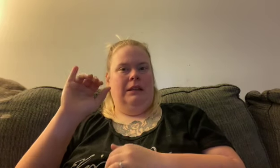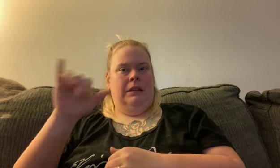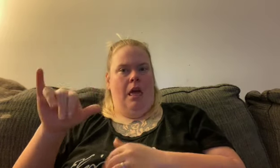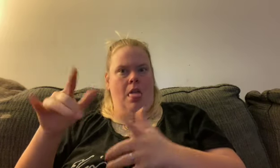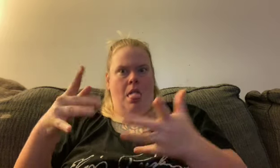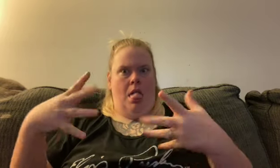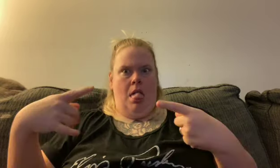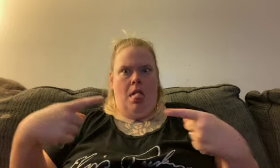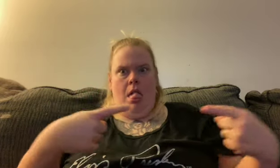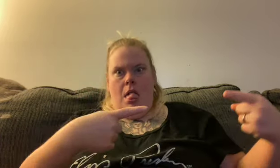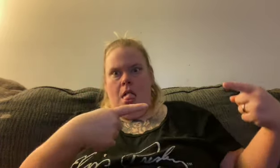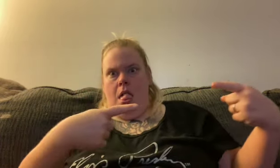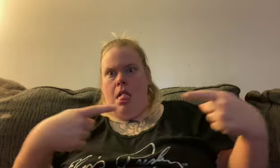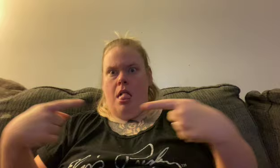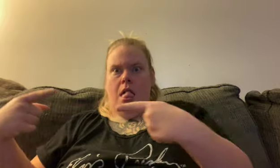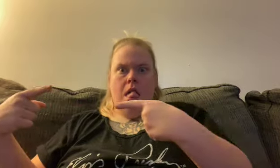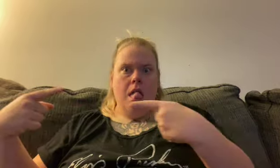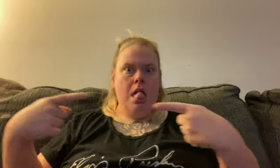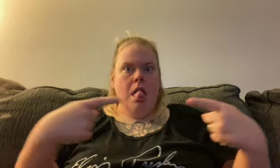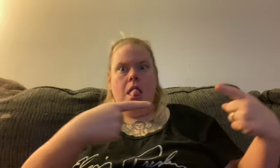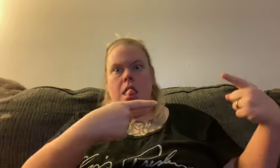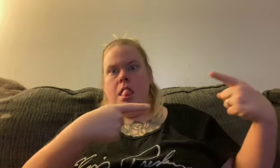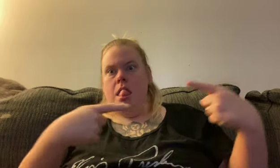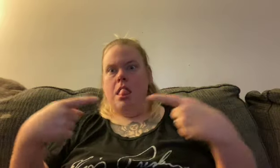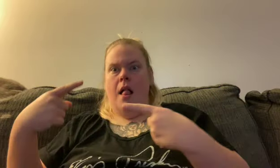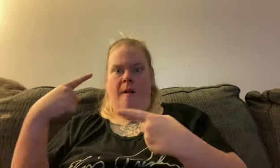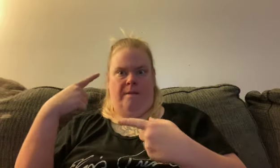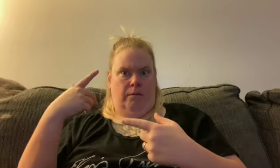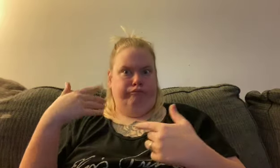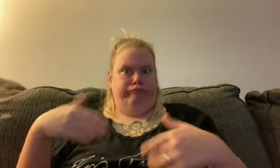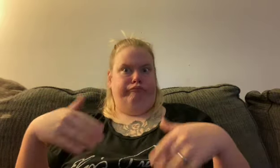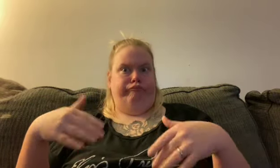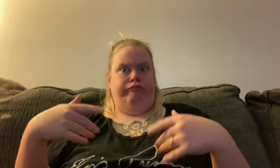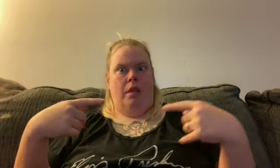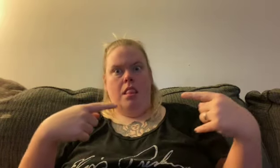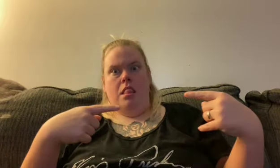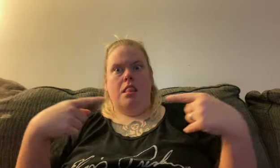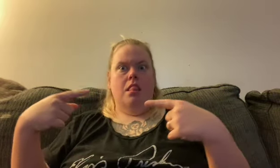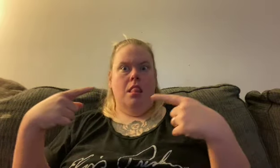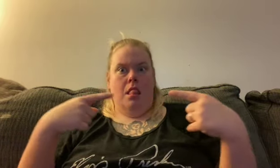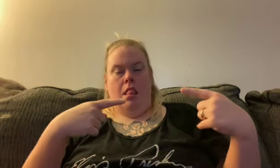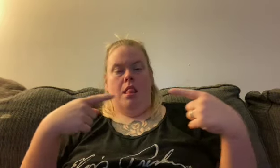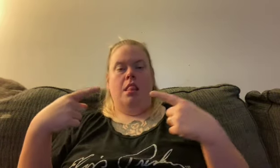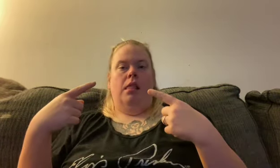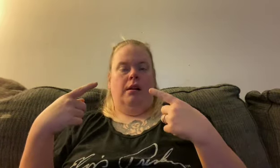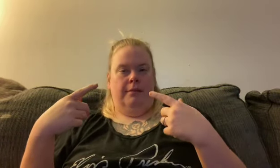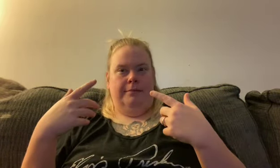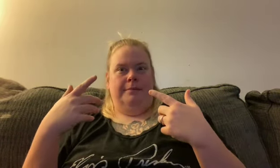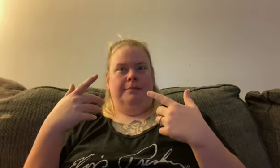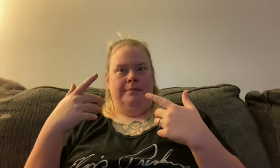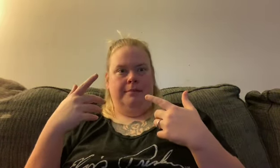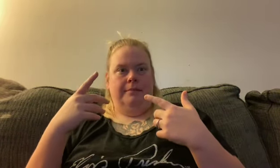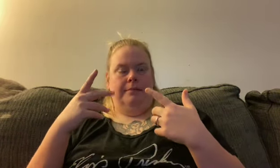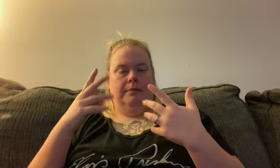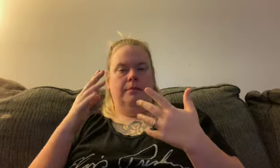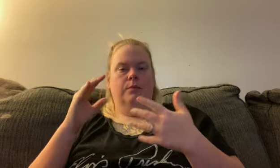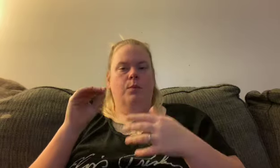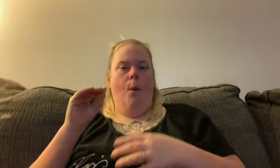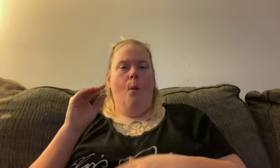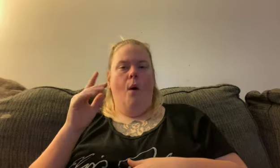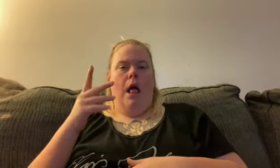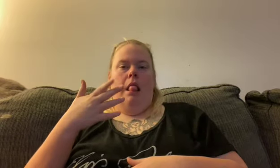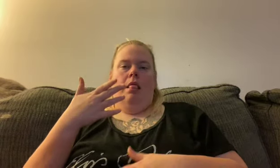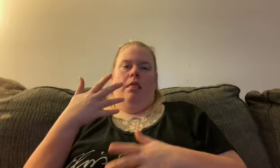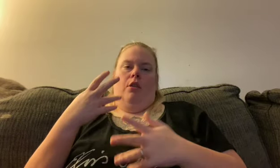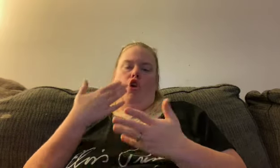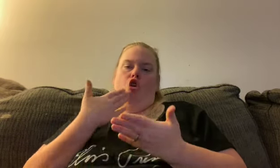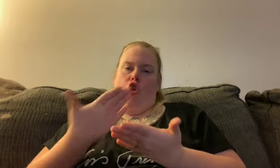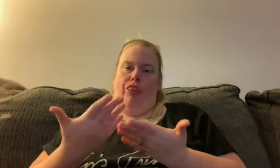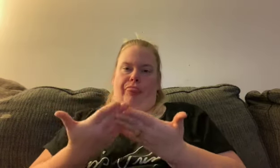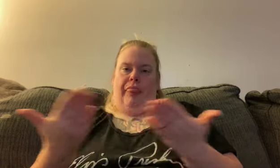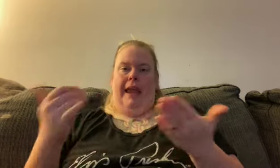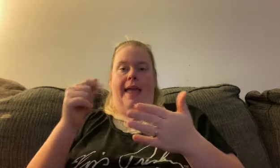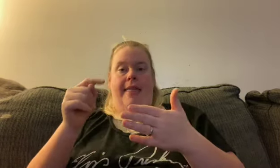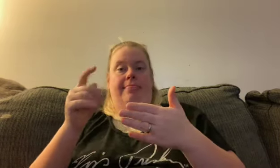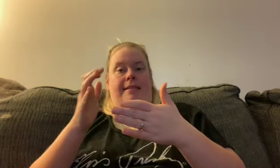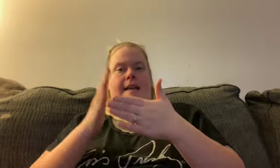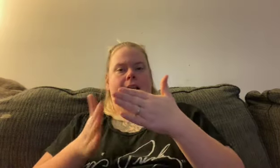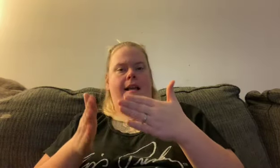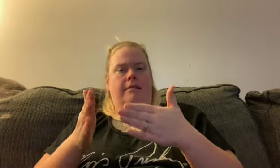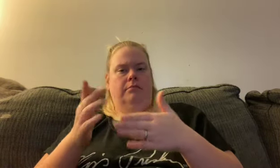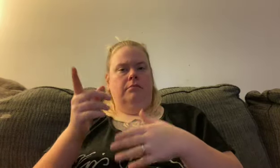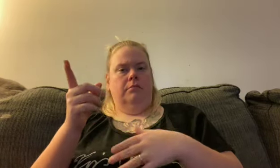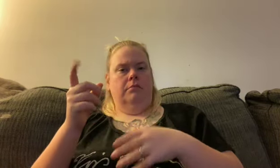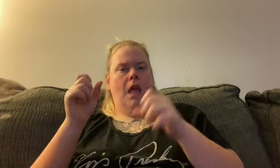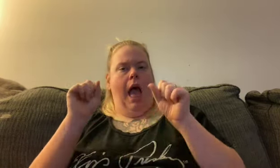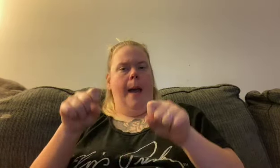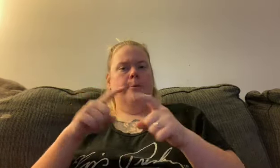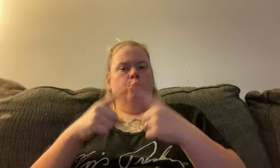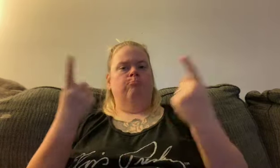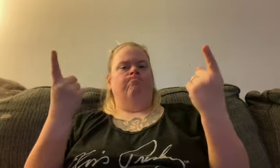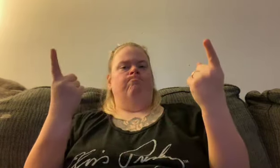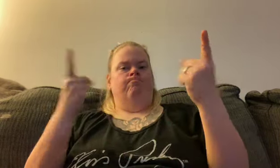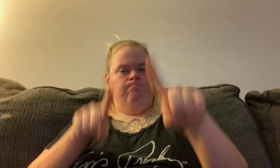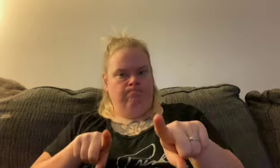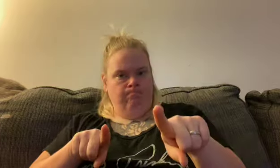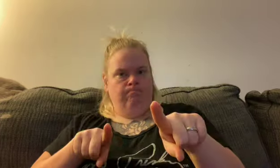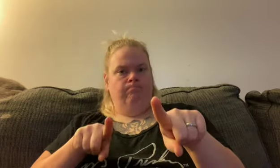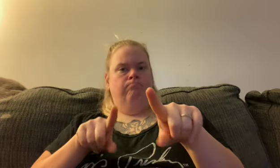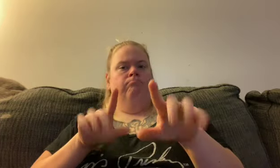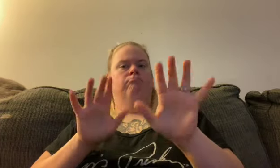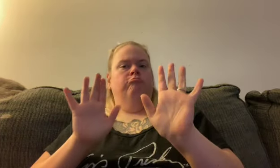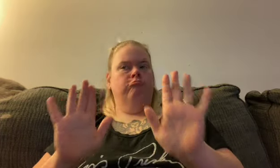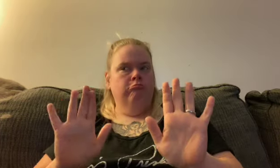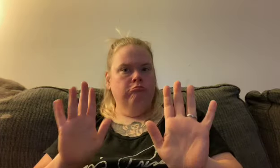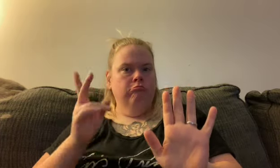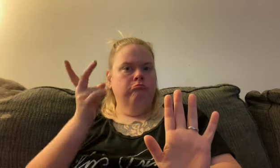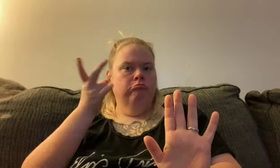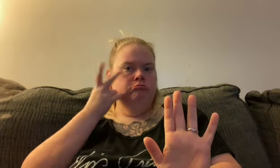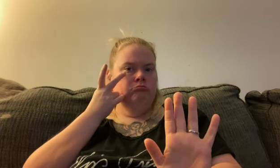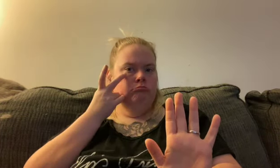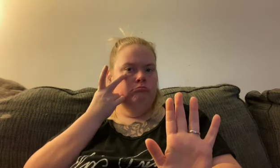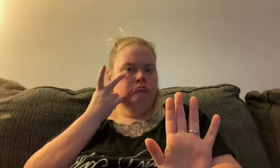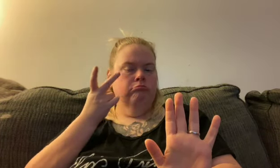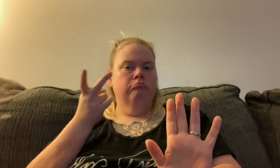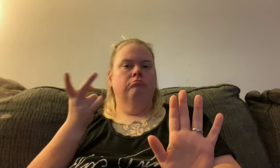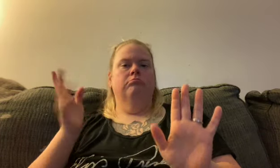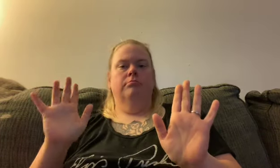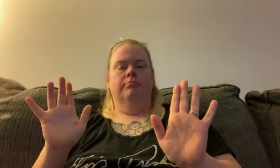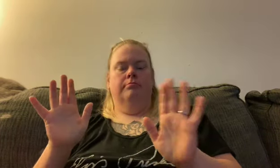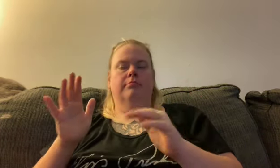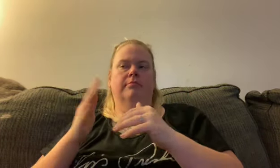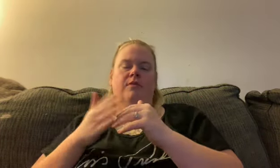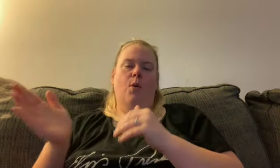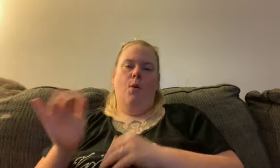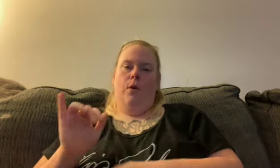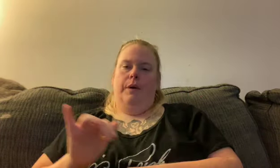It was a long debate...But good thing, they are able to agree with the final decision. So, let's see what happens from there.